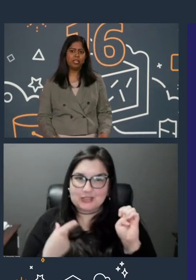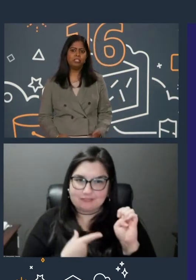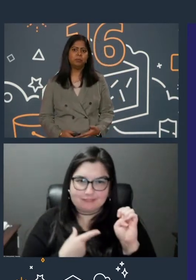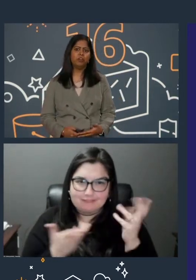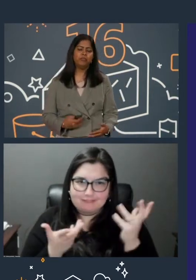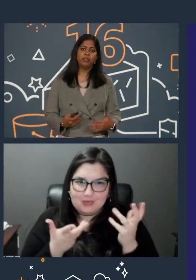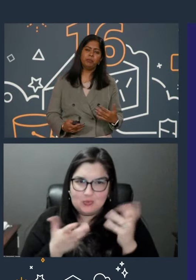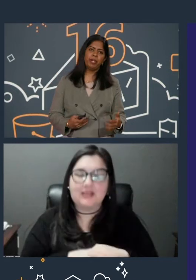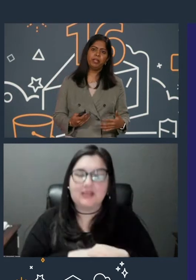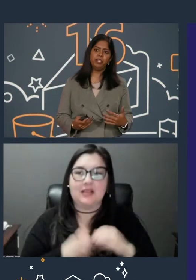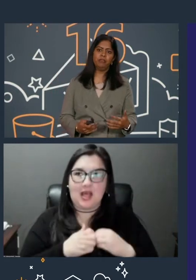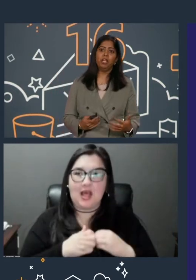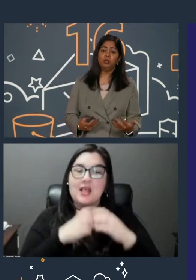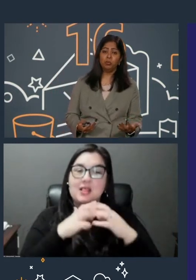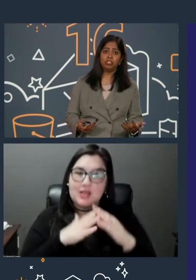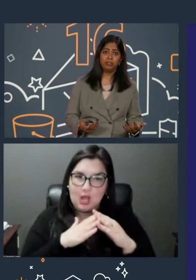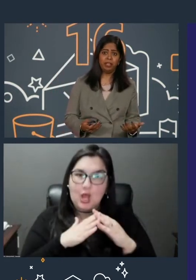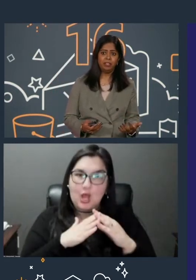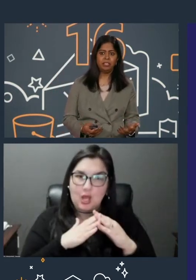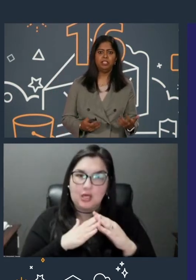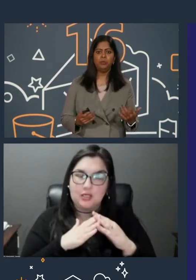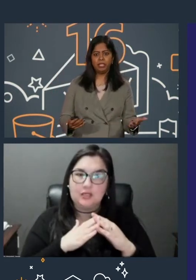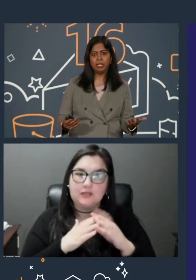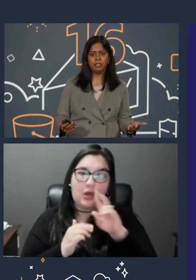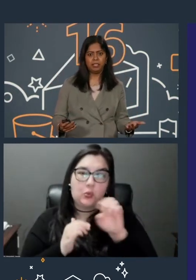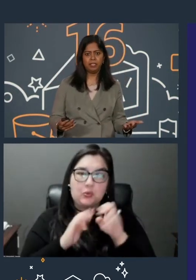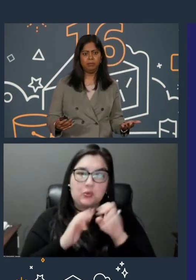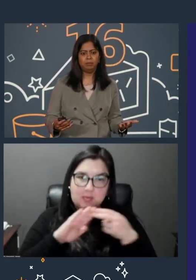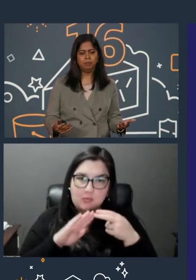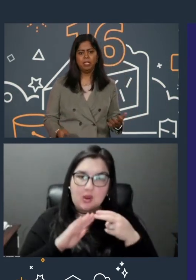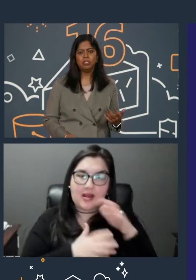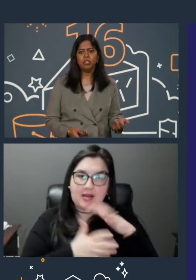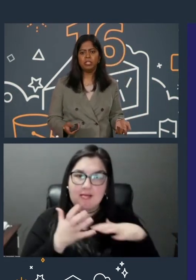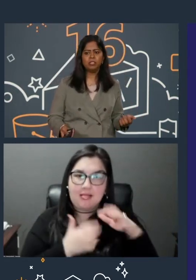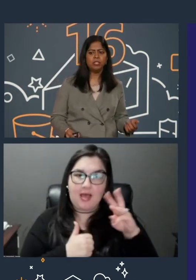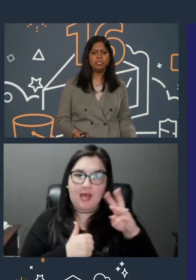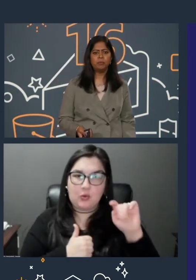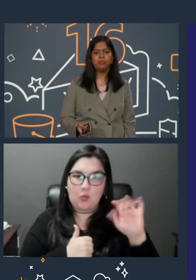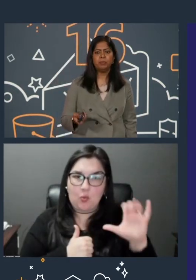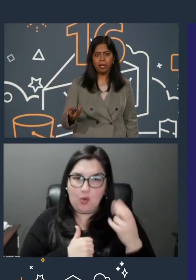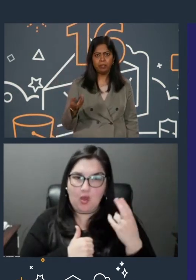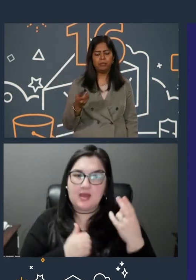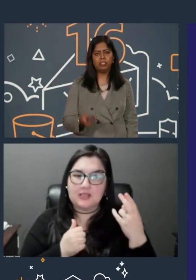as a part of rebranding of CloudWatch events in 2019. So let us look at some of the benefits